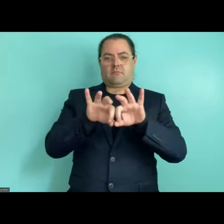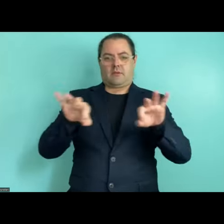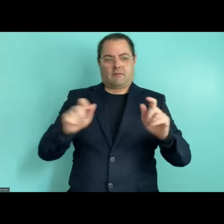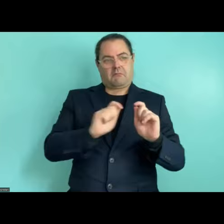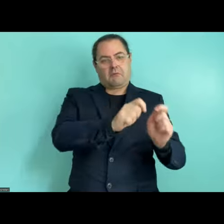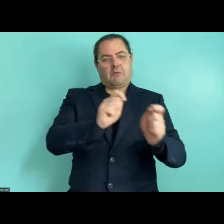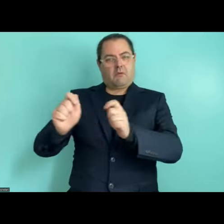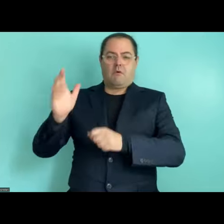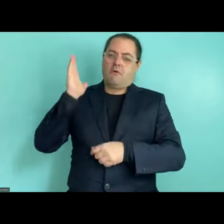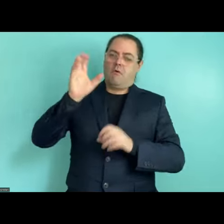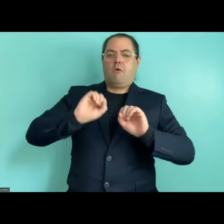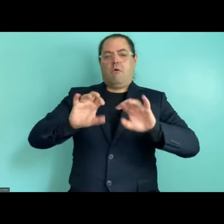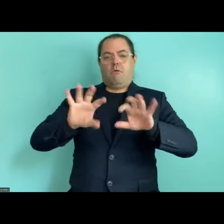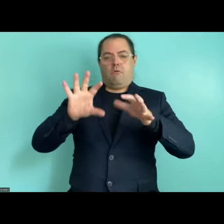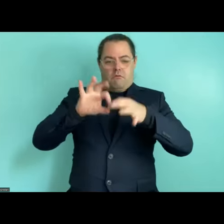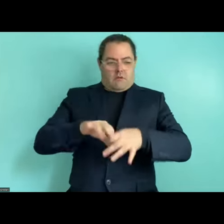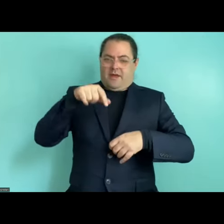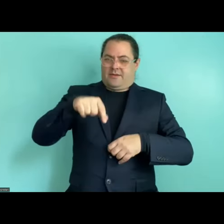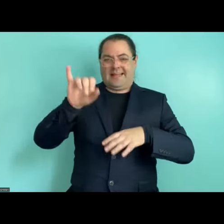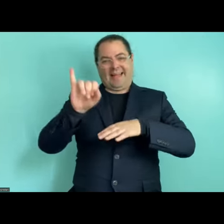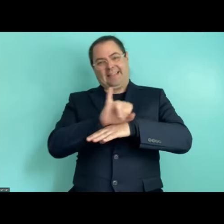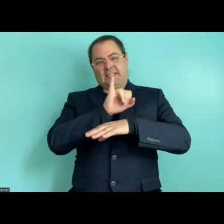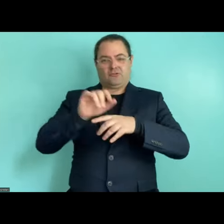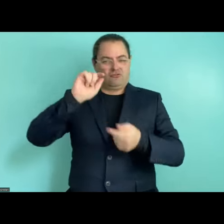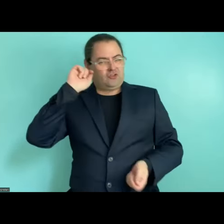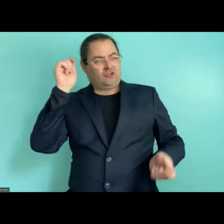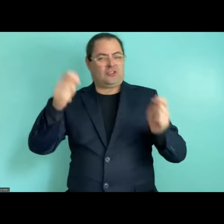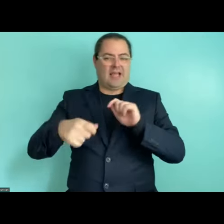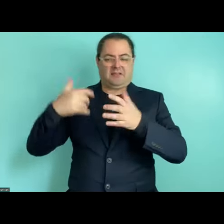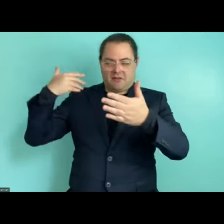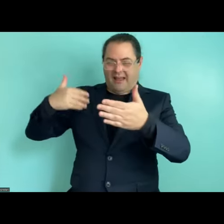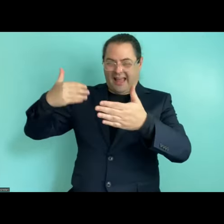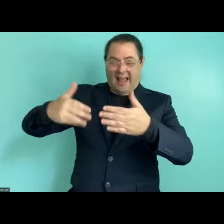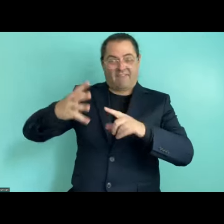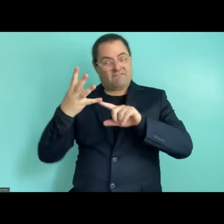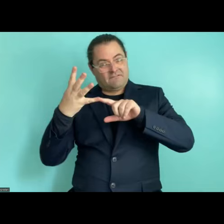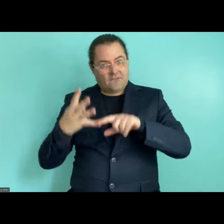revolution, thank you for the opportunity. This is one of the people that graduate college